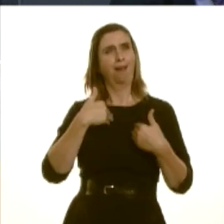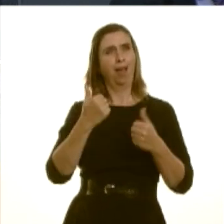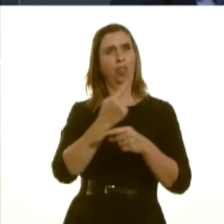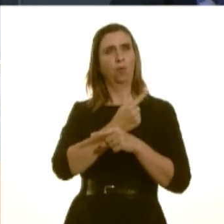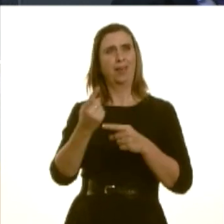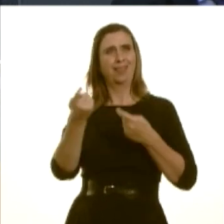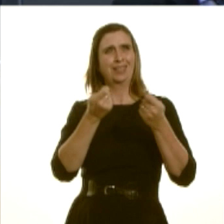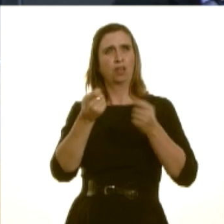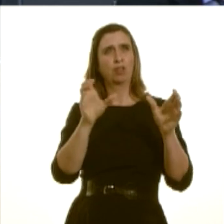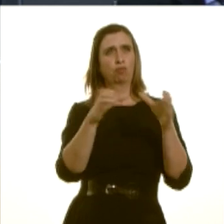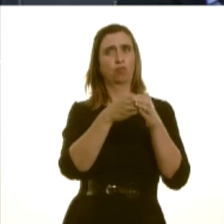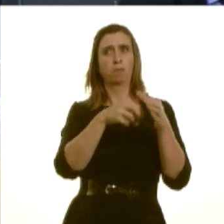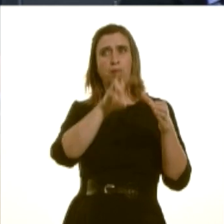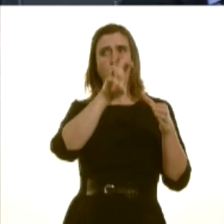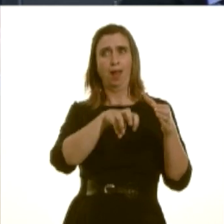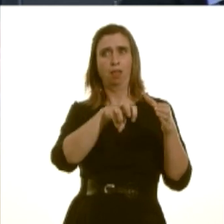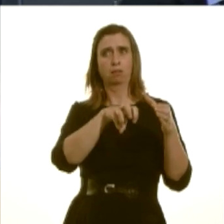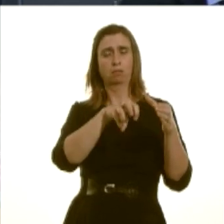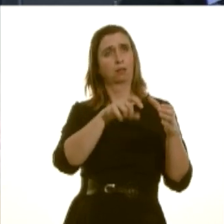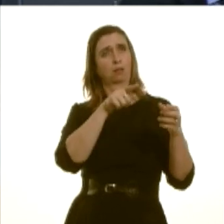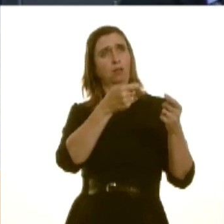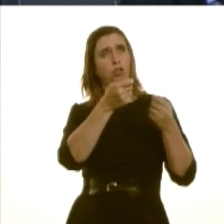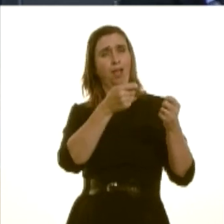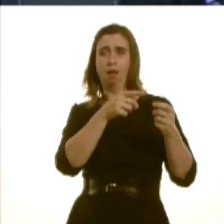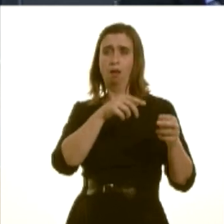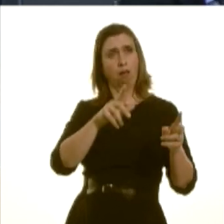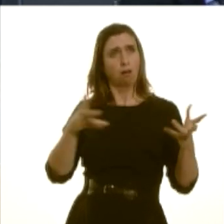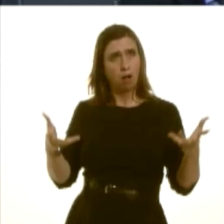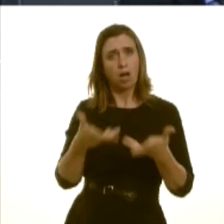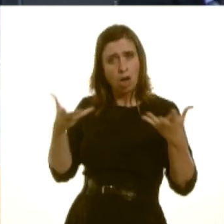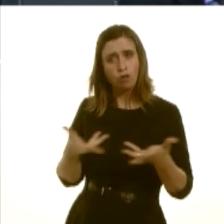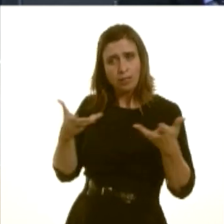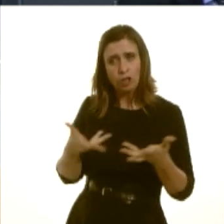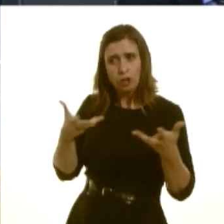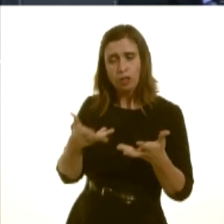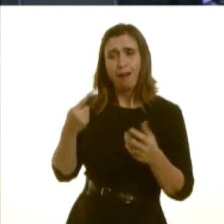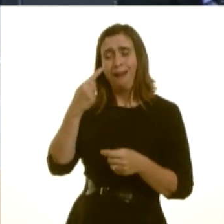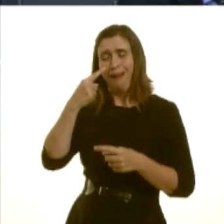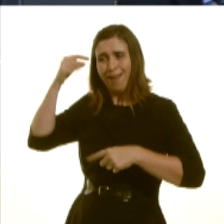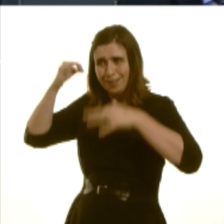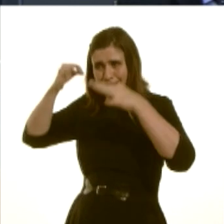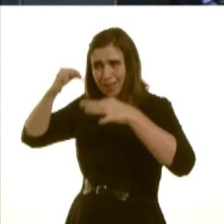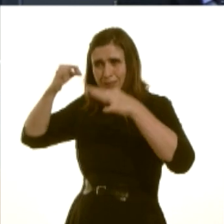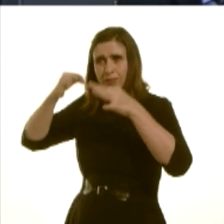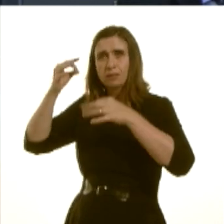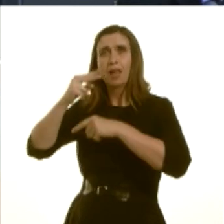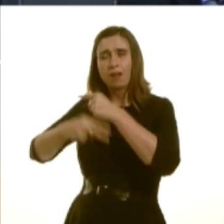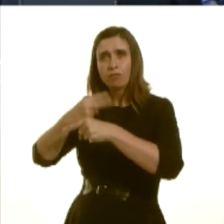group in Wales, to encourage people to have an eyesight test every two years, not only